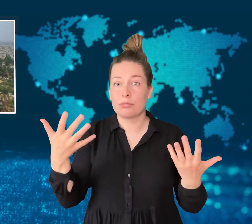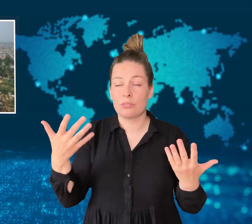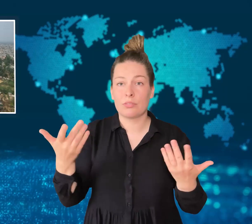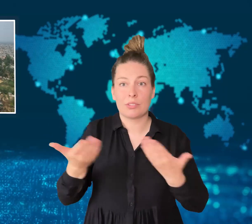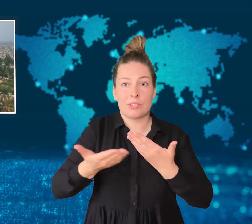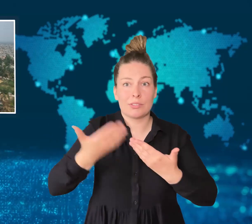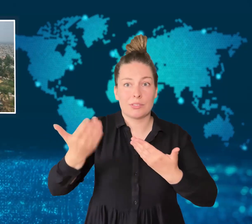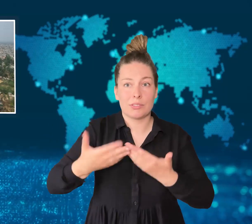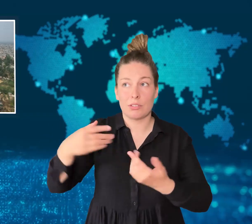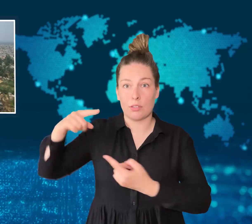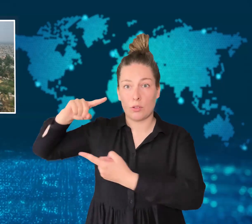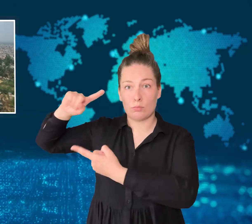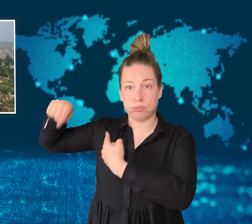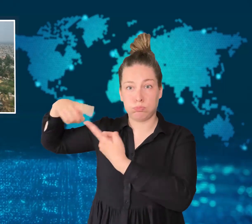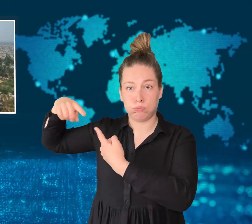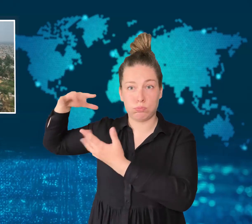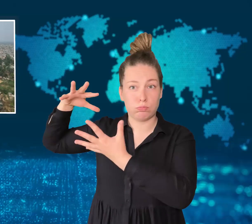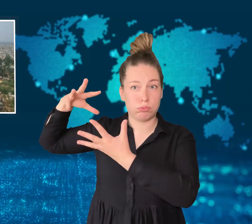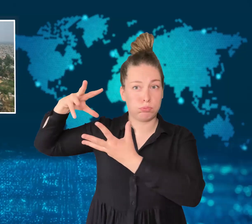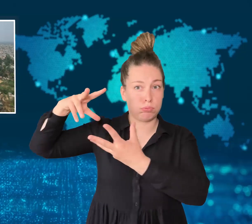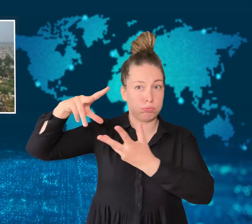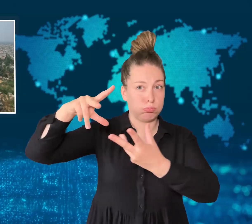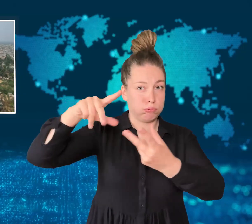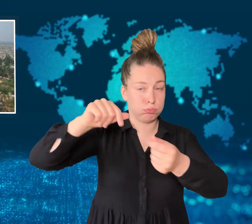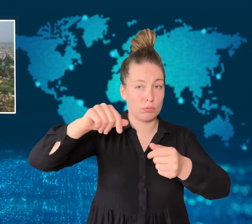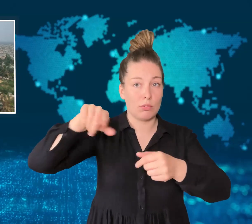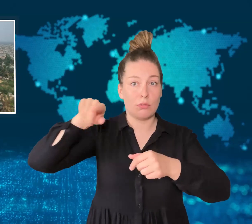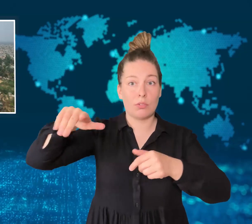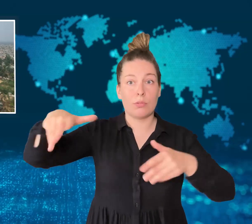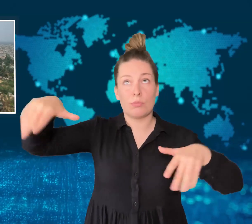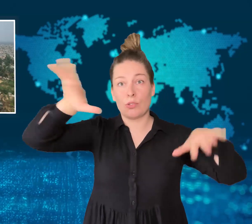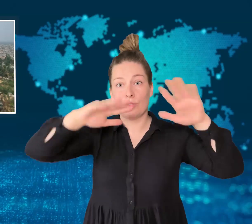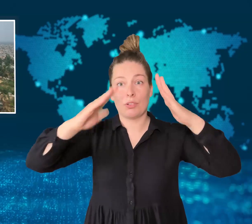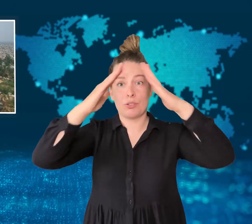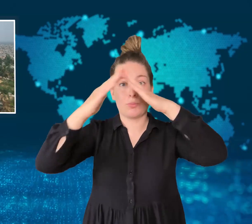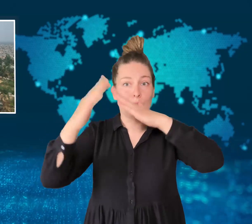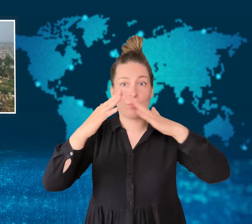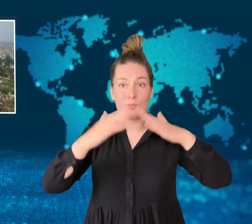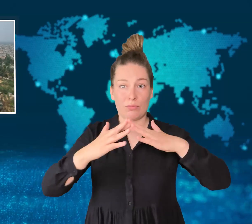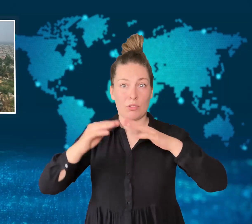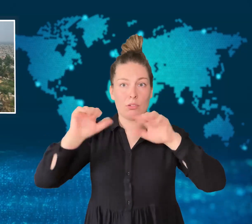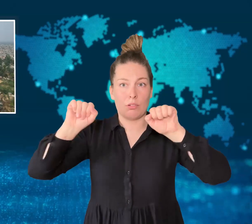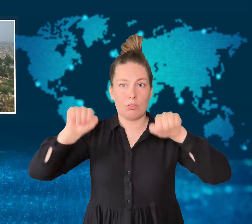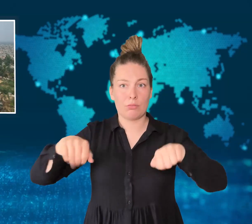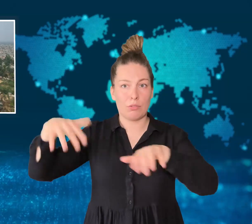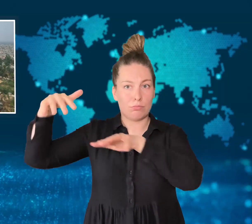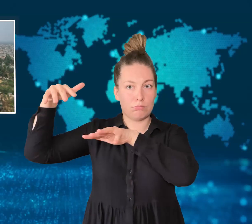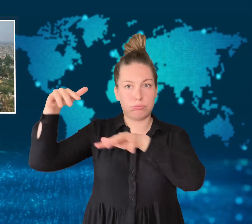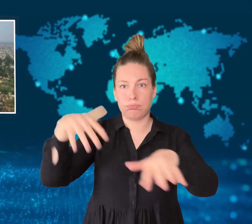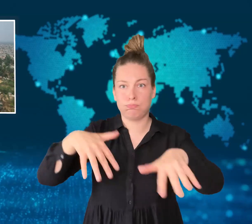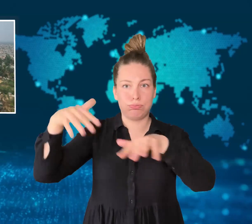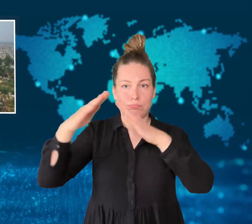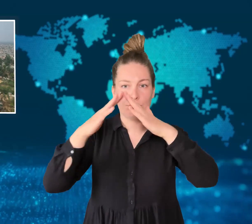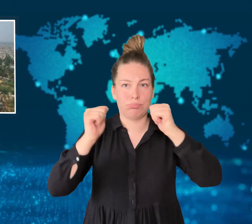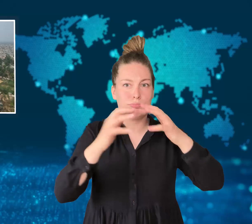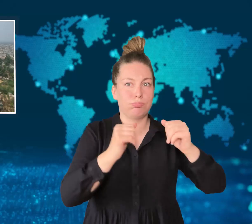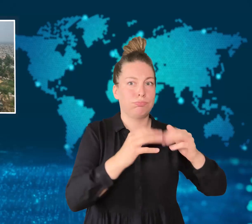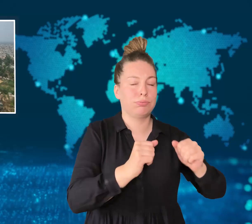In south-eastern Bangladesh, around 500,000 people were evacuated.